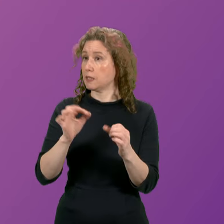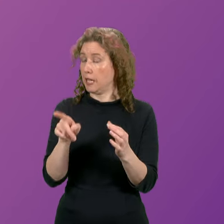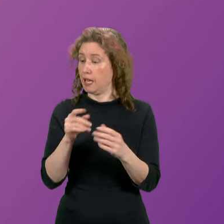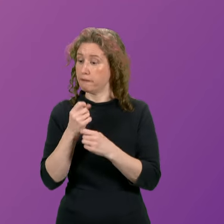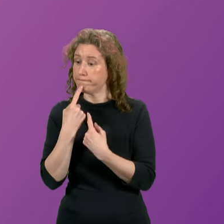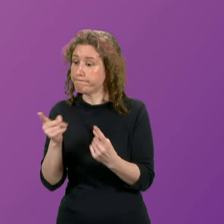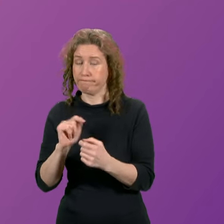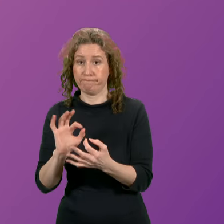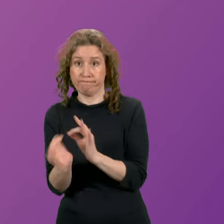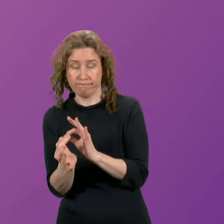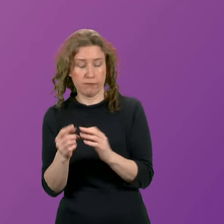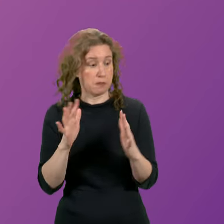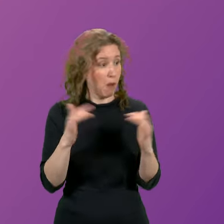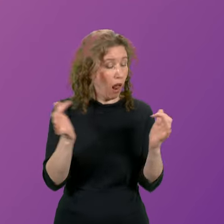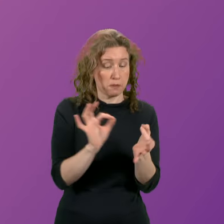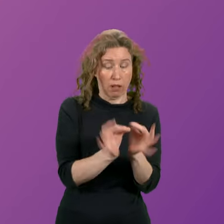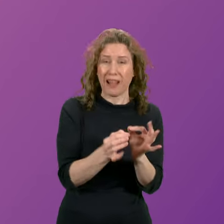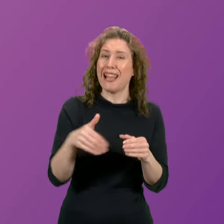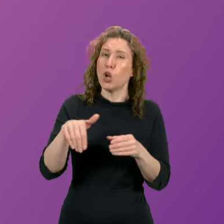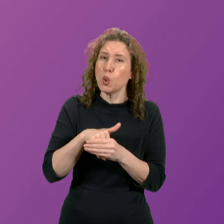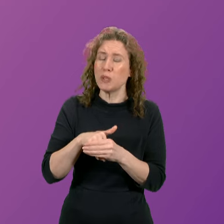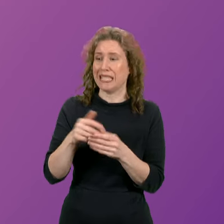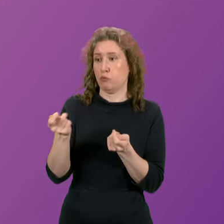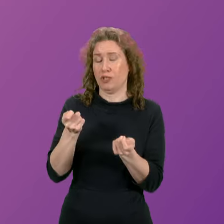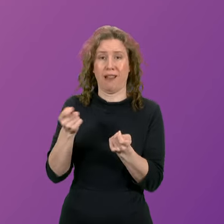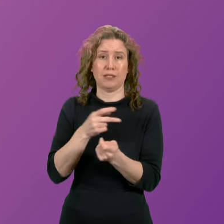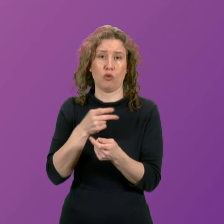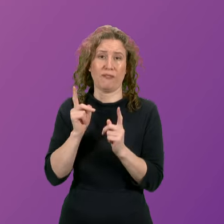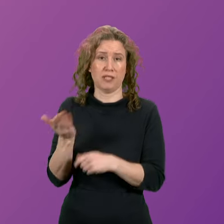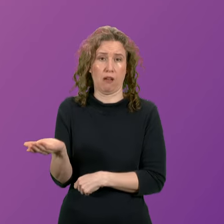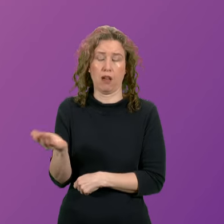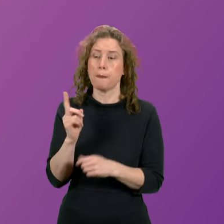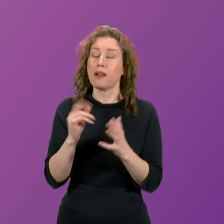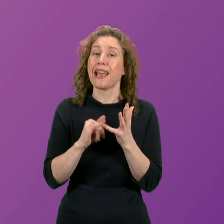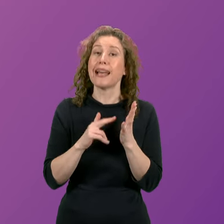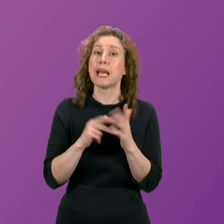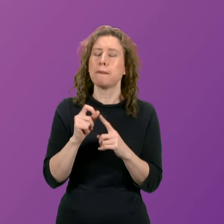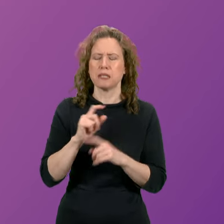this Parliament, including our Presiding Officer. However, the SNP claimed that there was nothing to